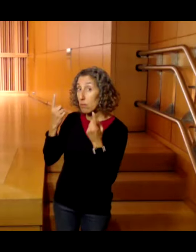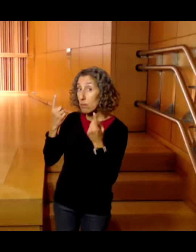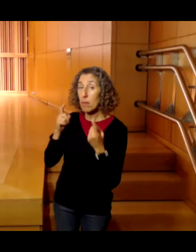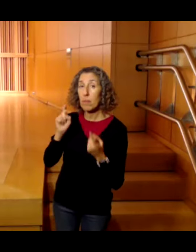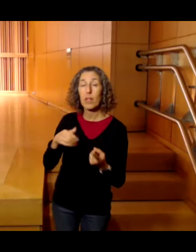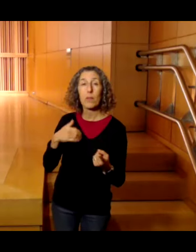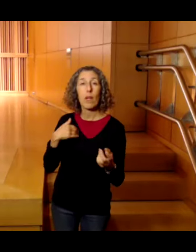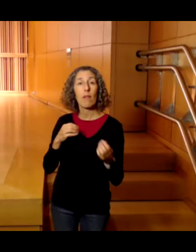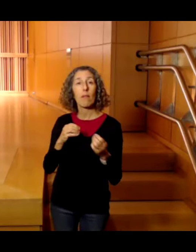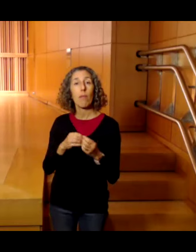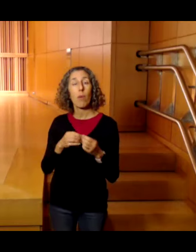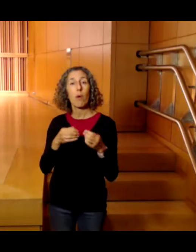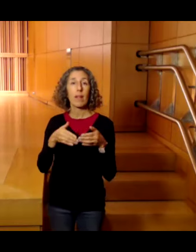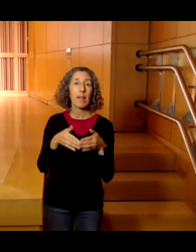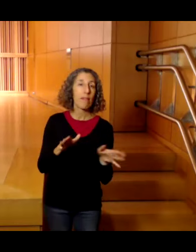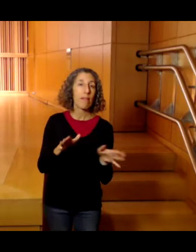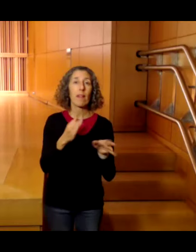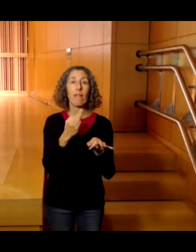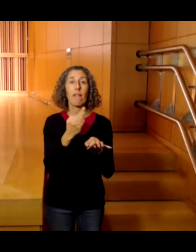If we are to move forward as a community.